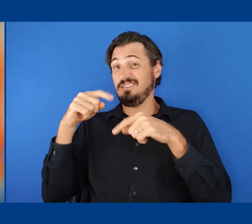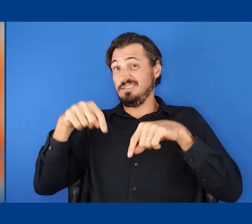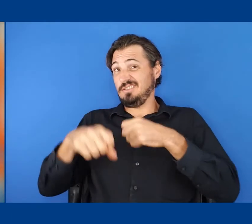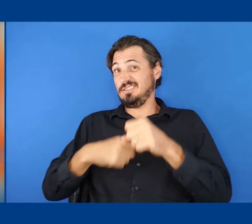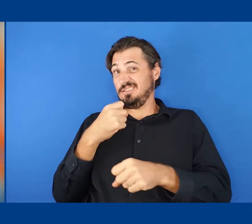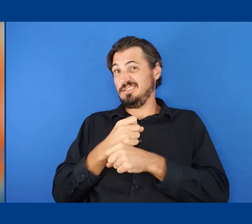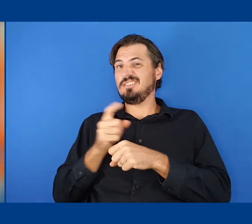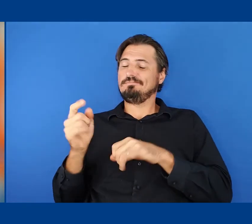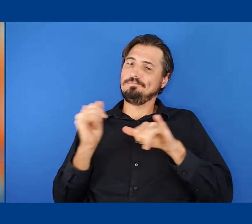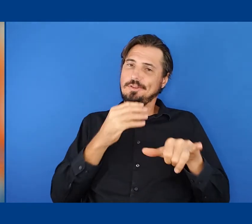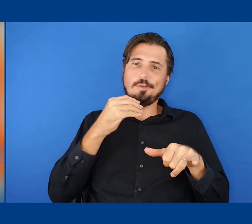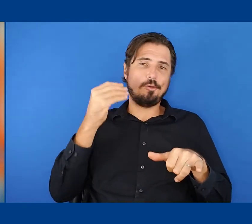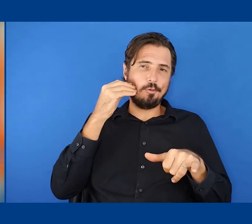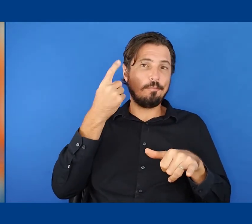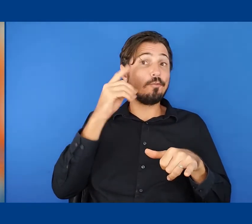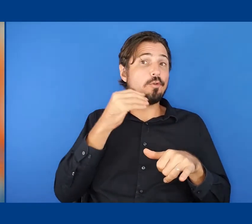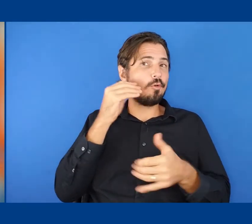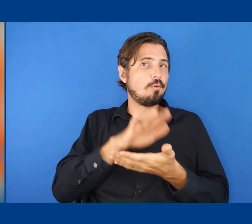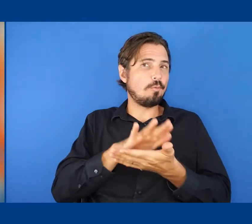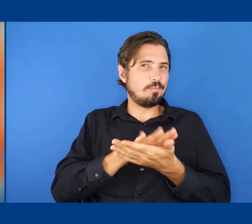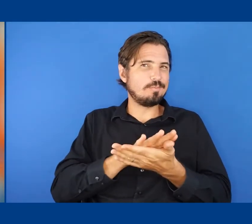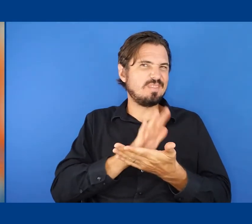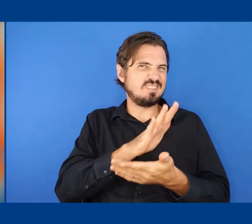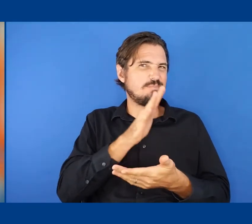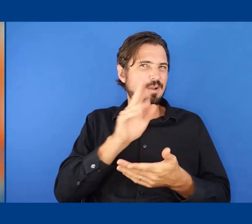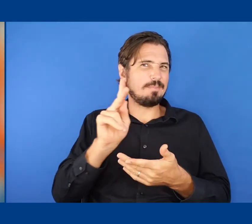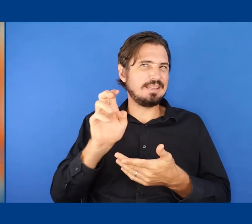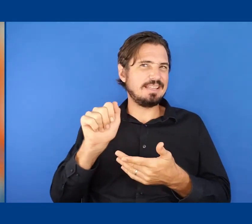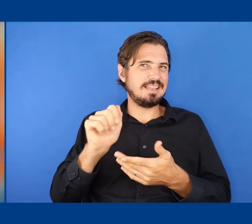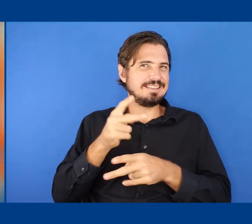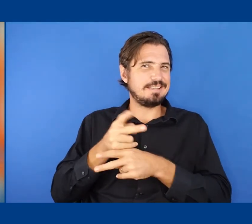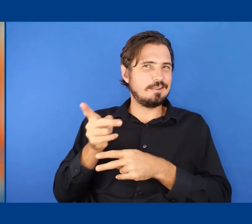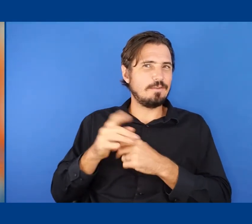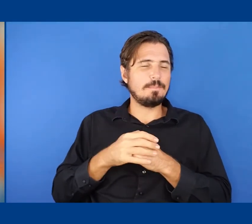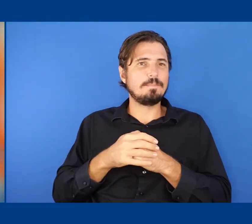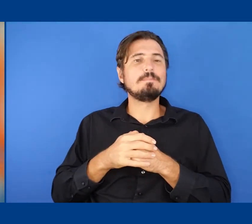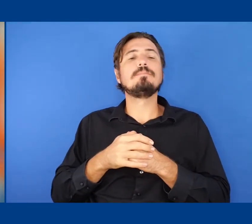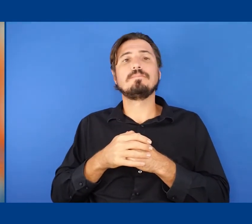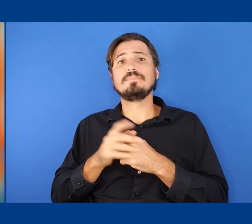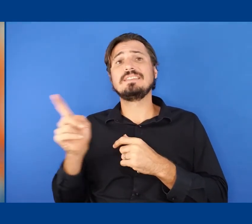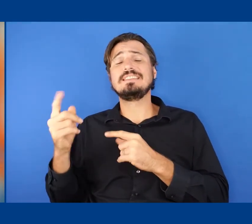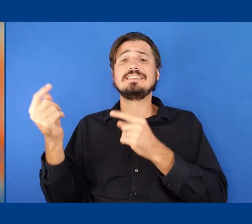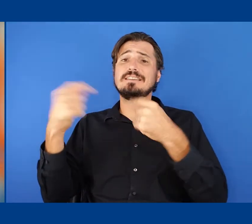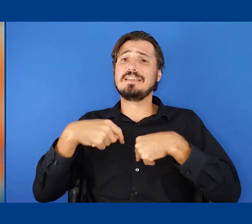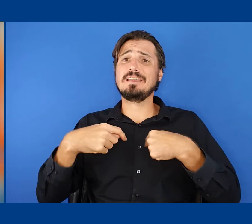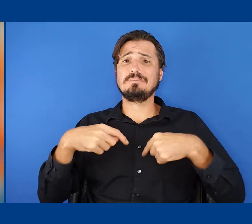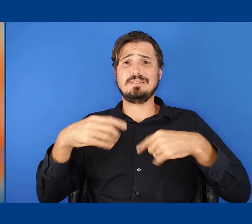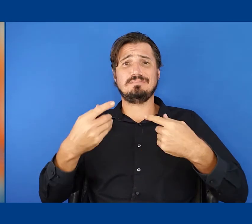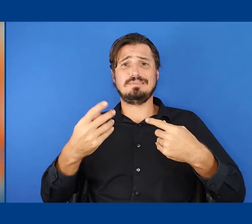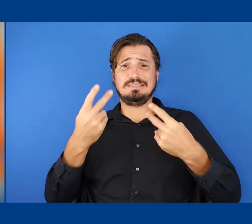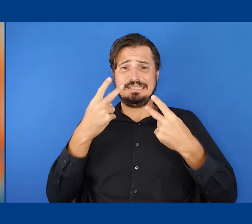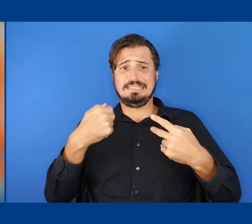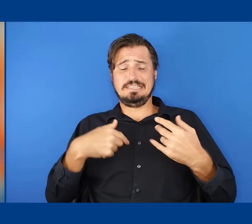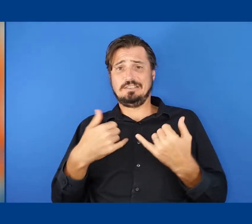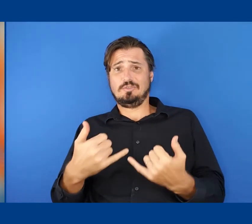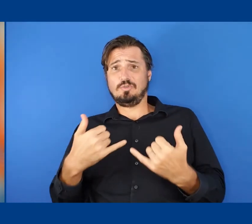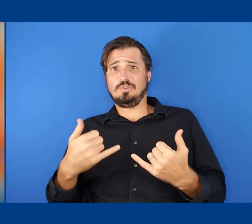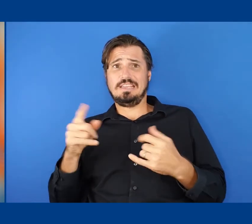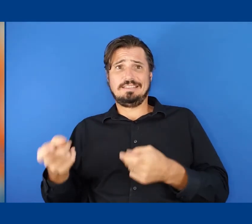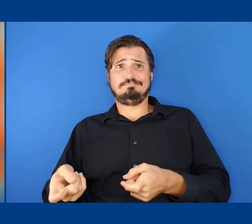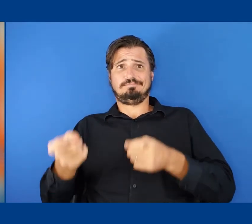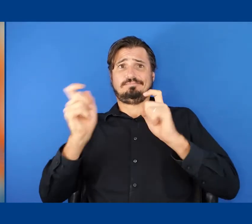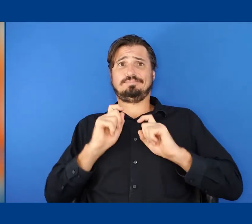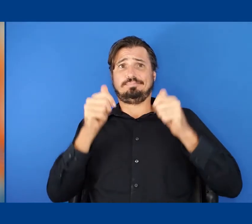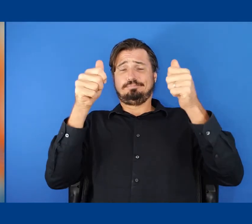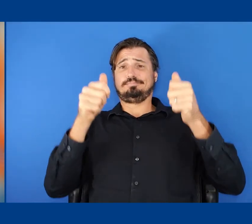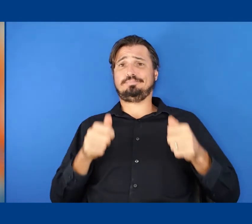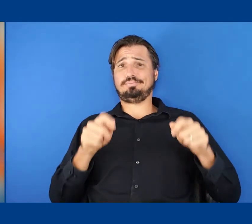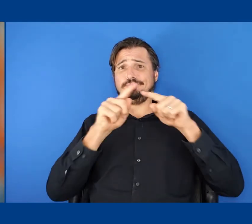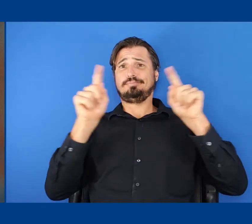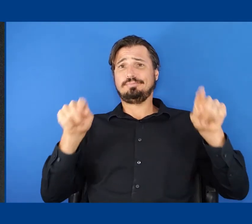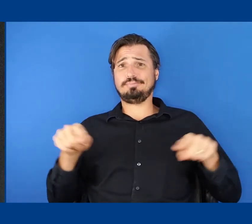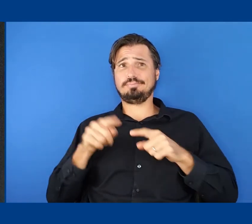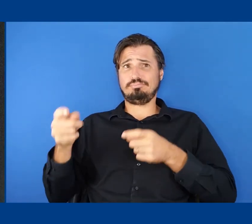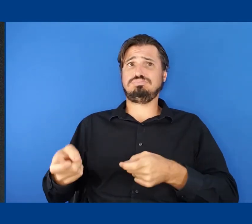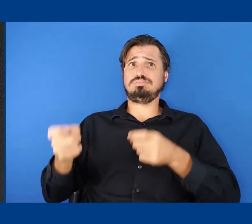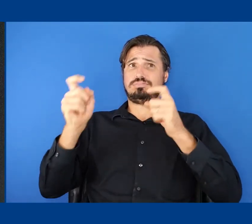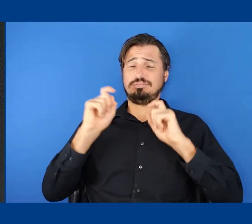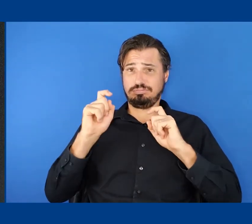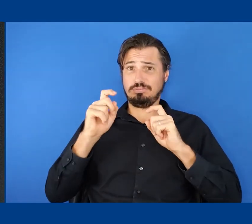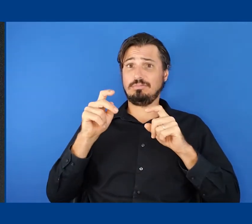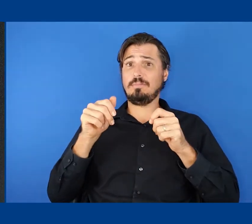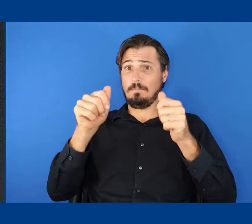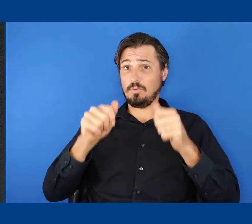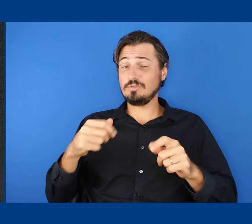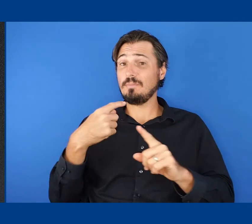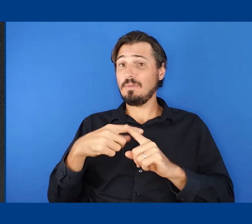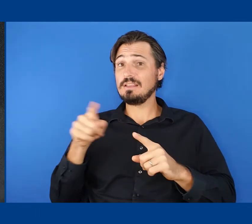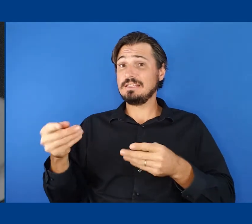Kai surprised us at the Emergency Operations Center today to say “Thank you” for our work and gifted us this poster. Kai created this poster and a COVID handout to help spread awareness